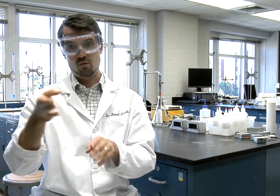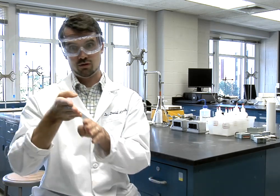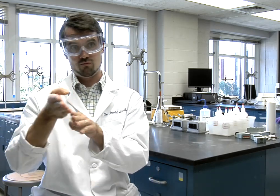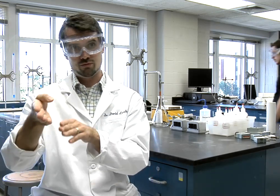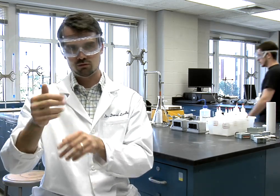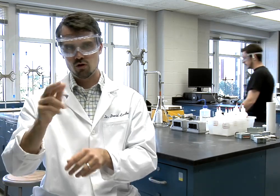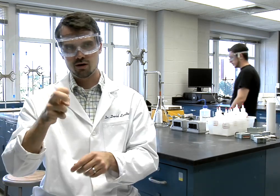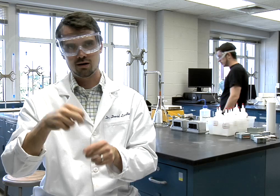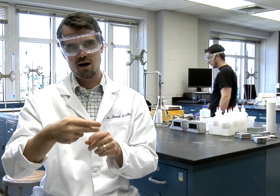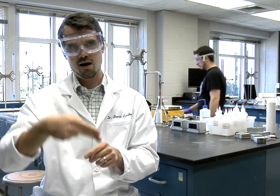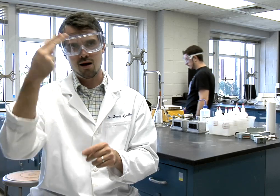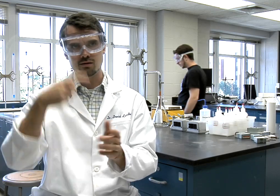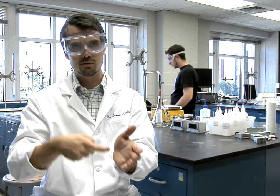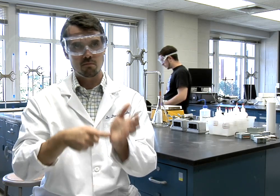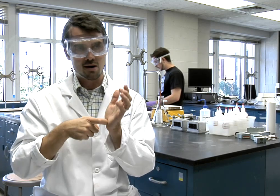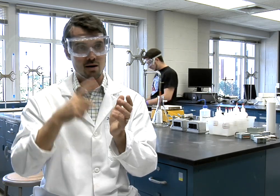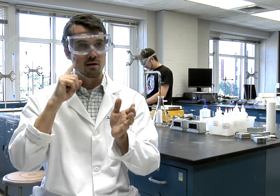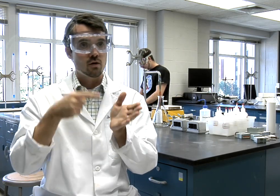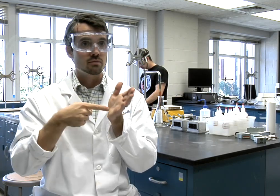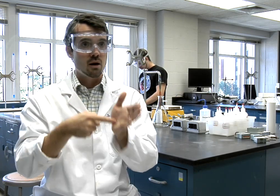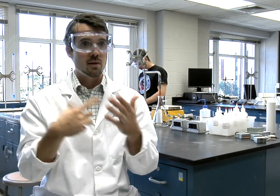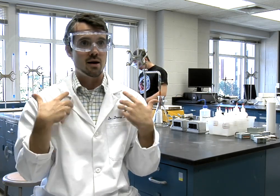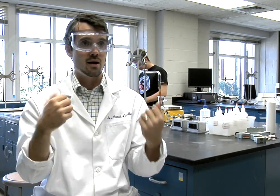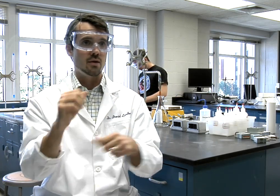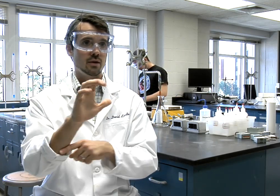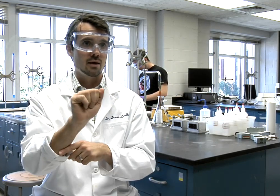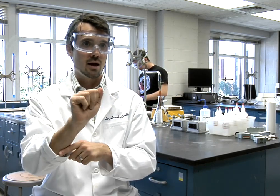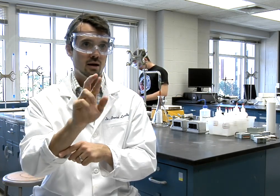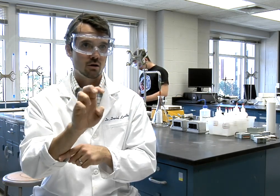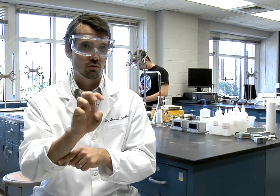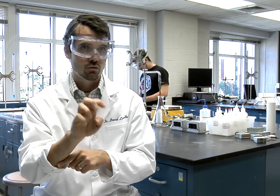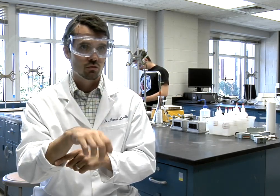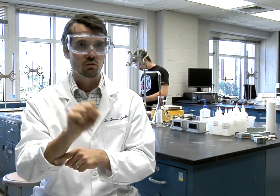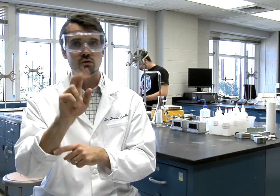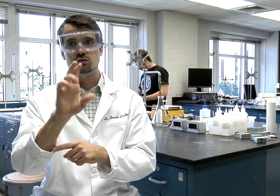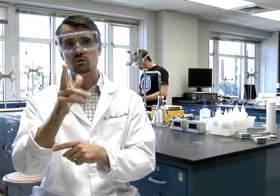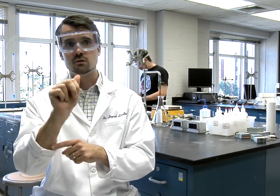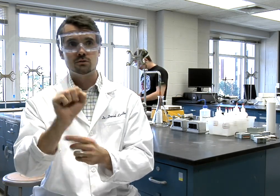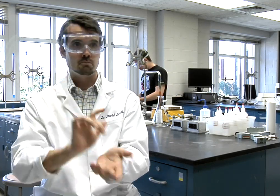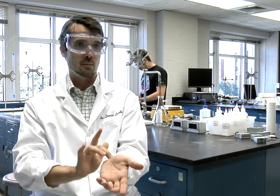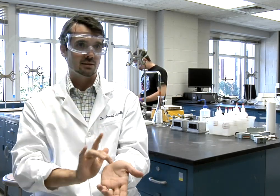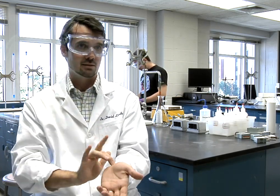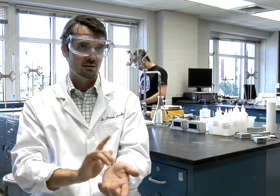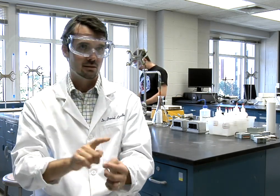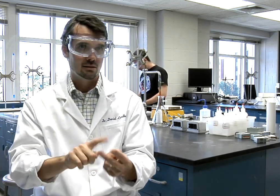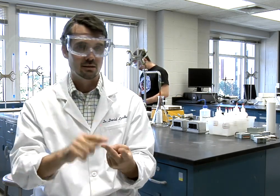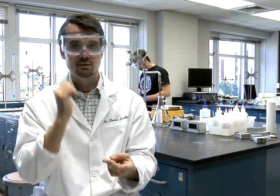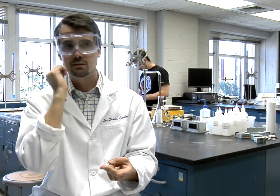these fields are in high demand. For example, healthcare, medicine, dentistry,